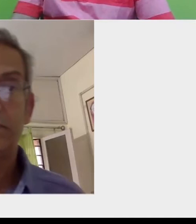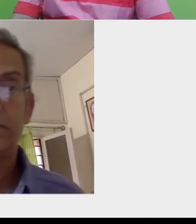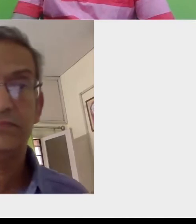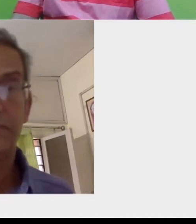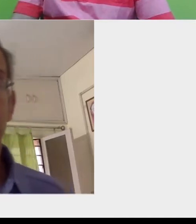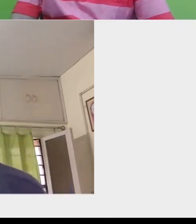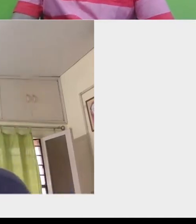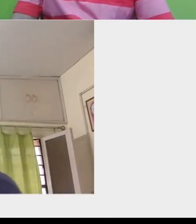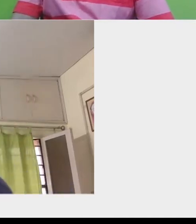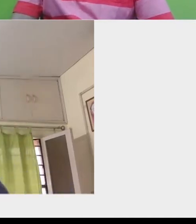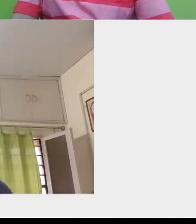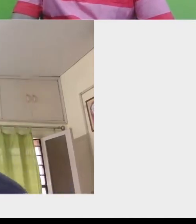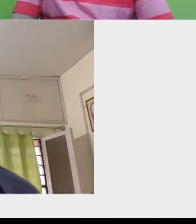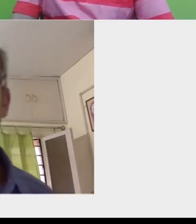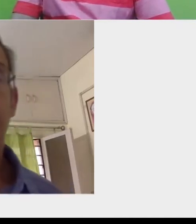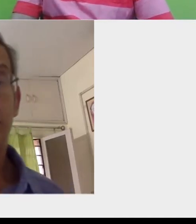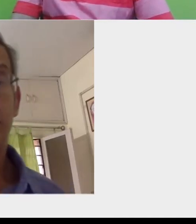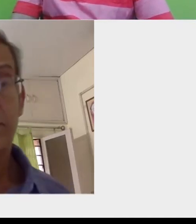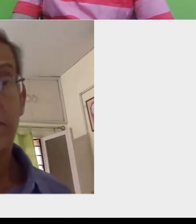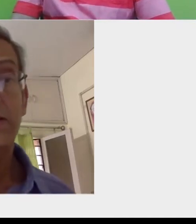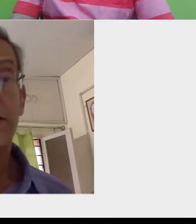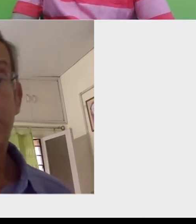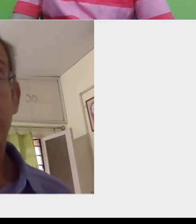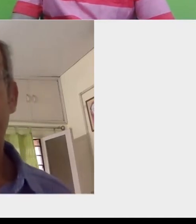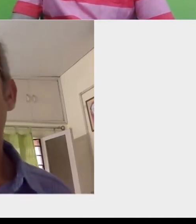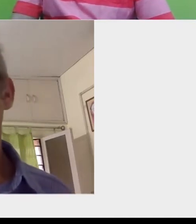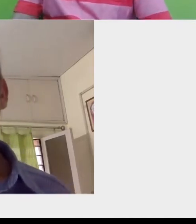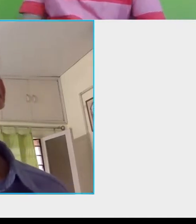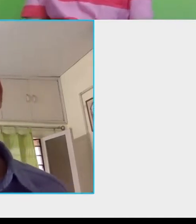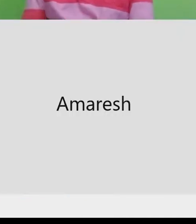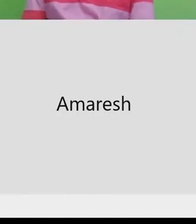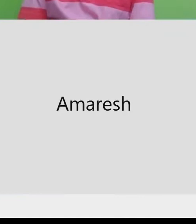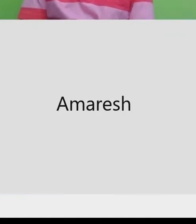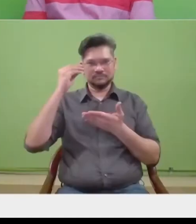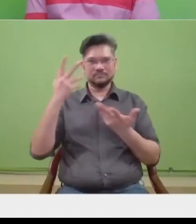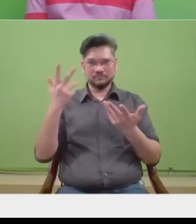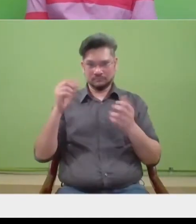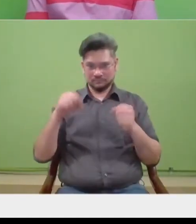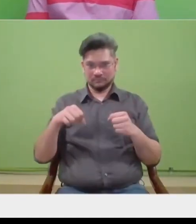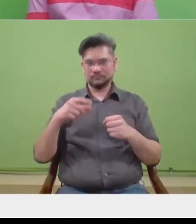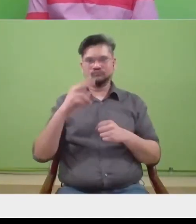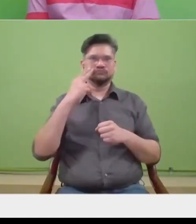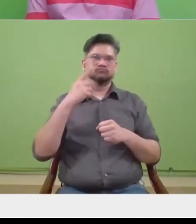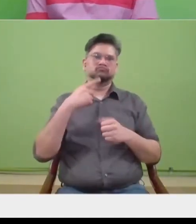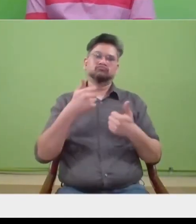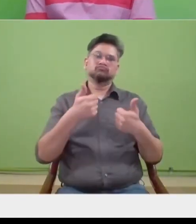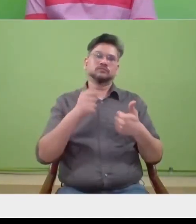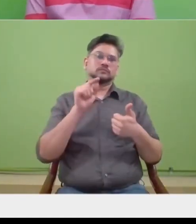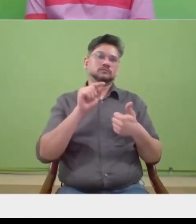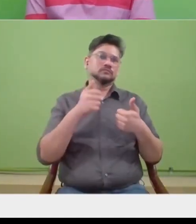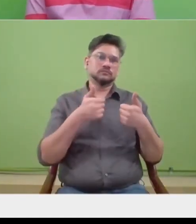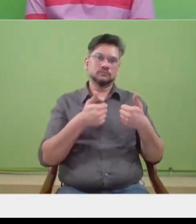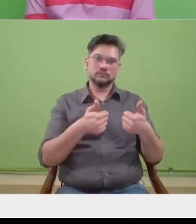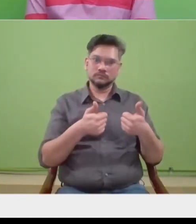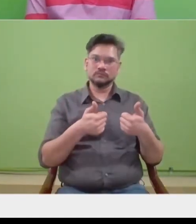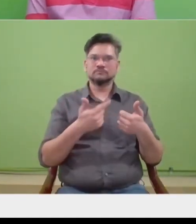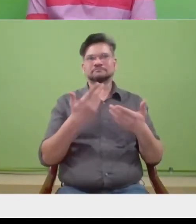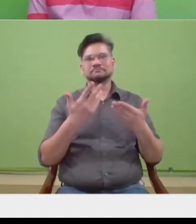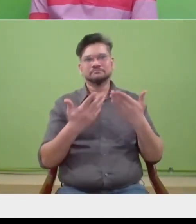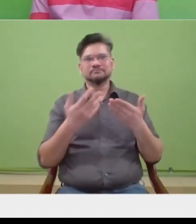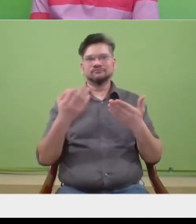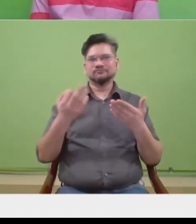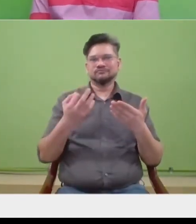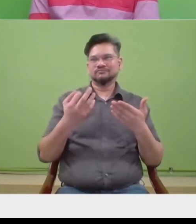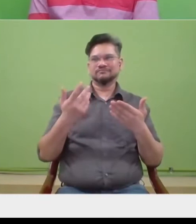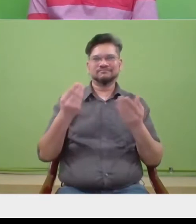thing with deaf persons yeah that is a very good point in fact some innovative teachers or school